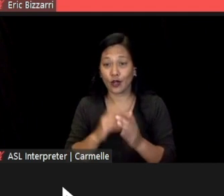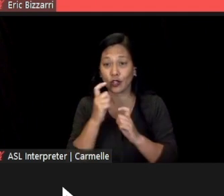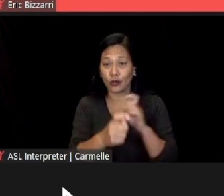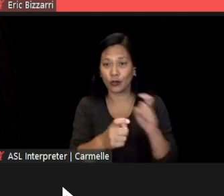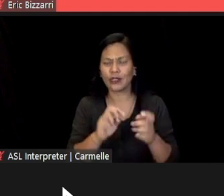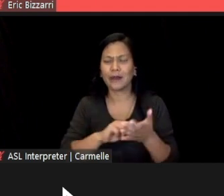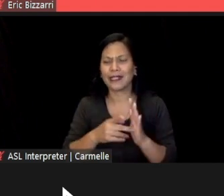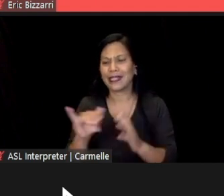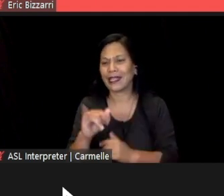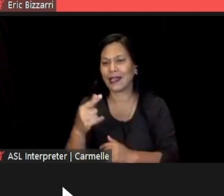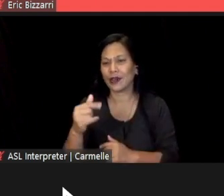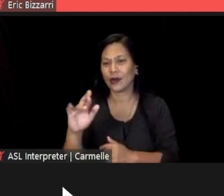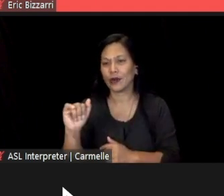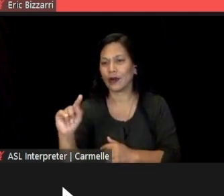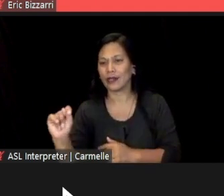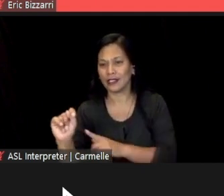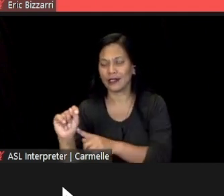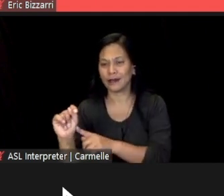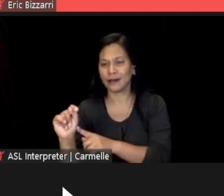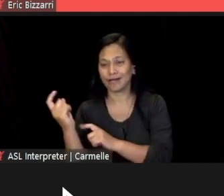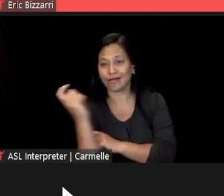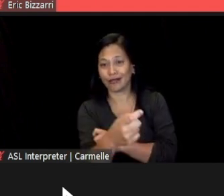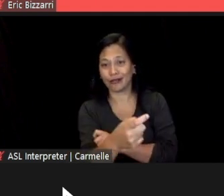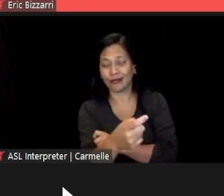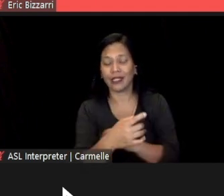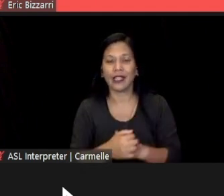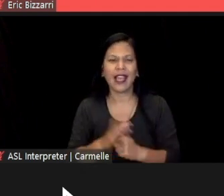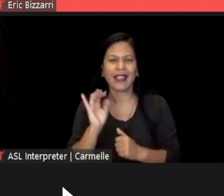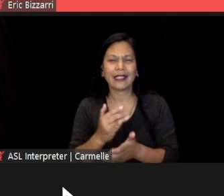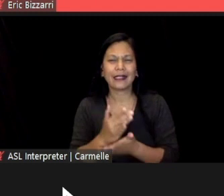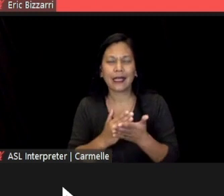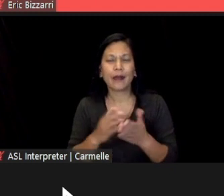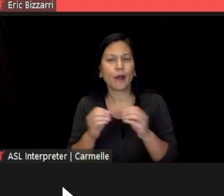And we give this through some of our, I think export funds, it's a bit more rare.